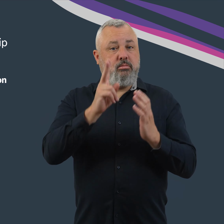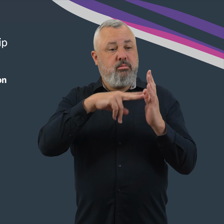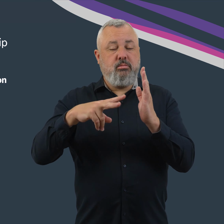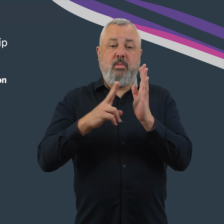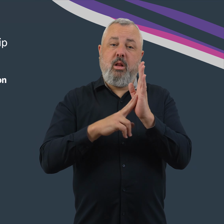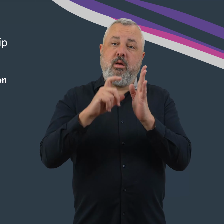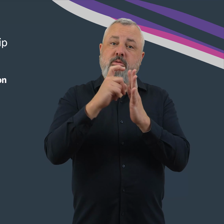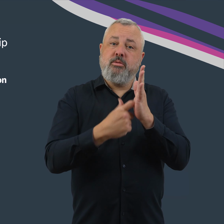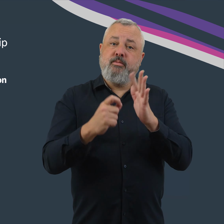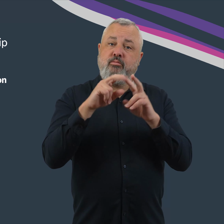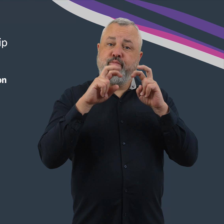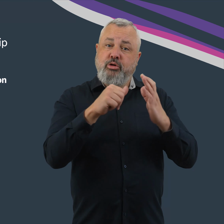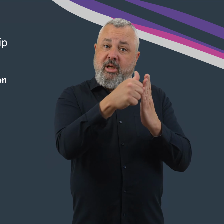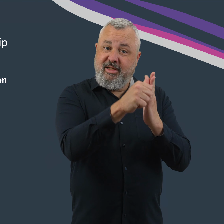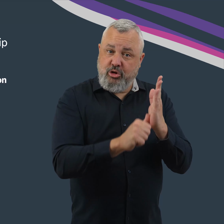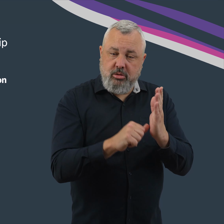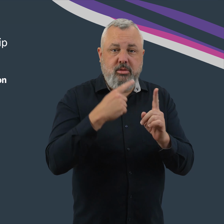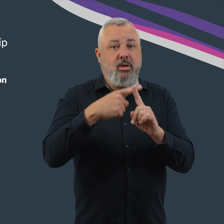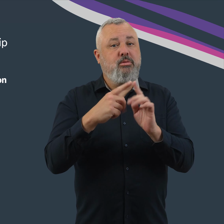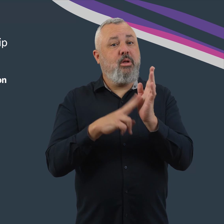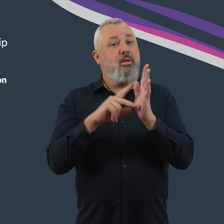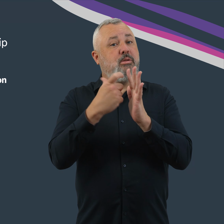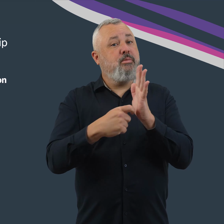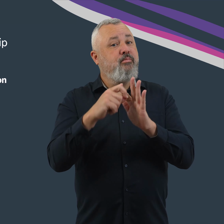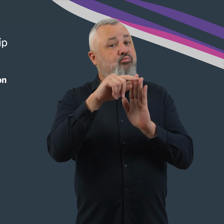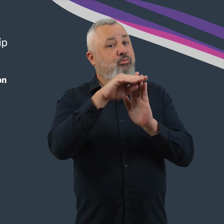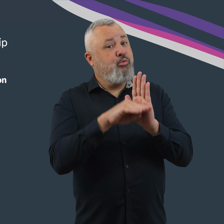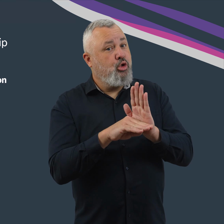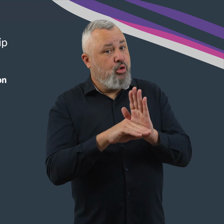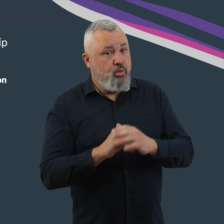read the NDRP Research Agenda and NDRP Principles,